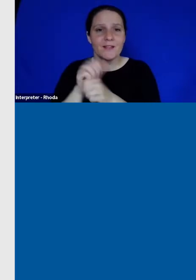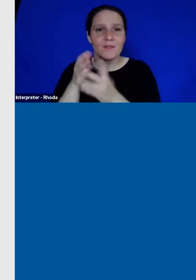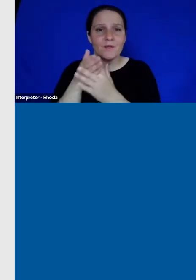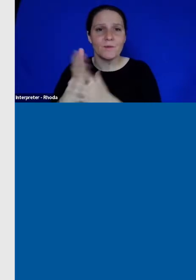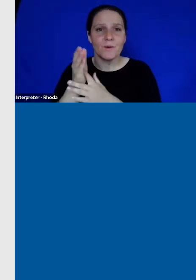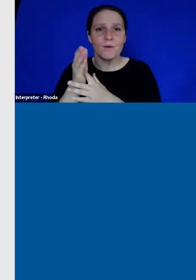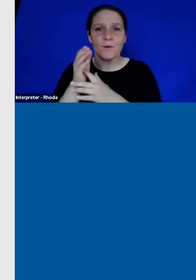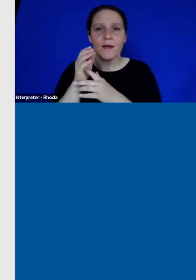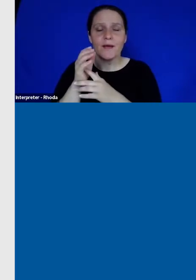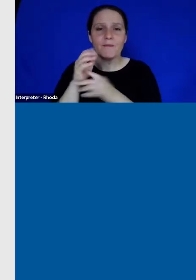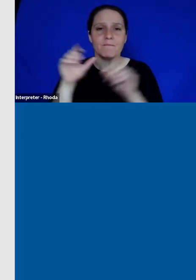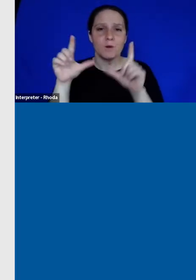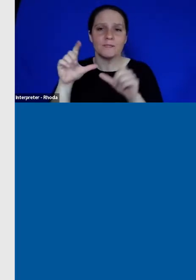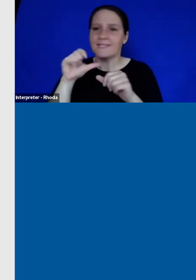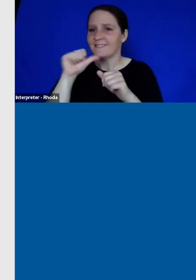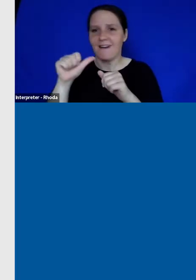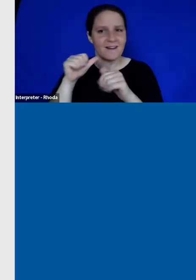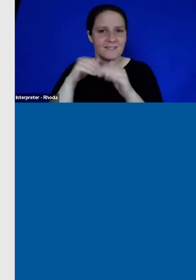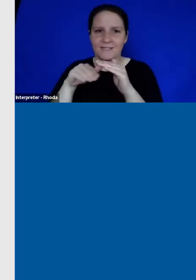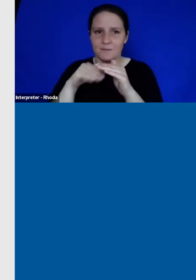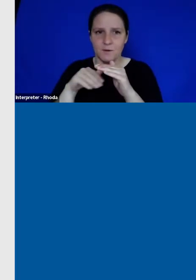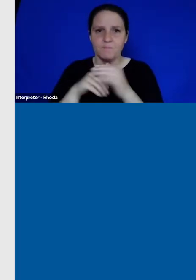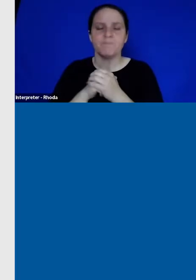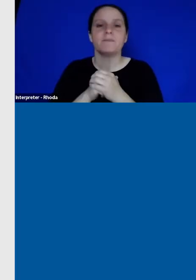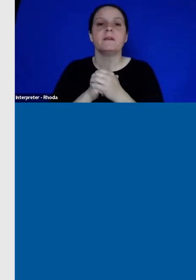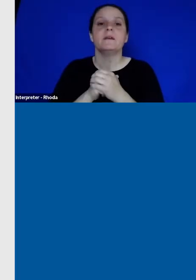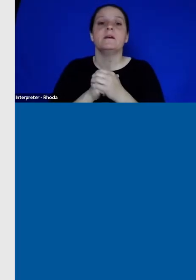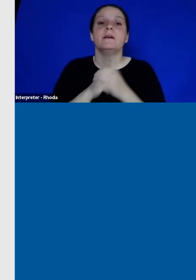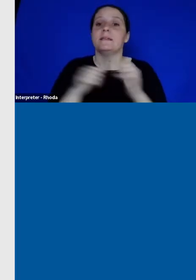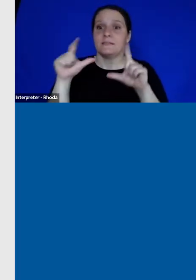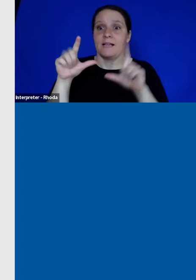Slide six, two images of an example social media post.